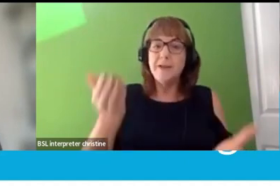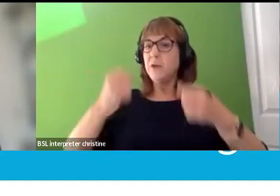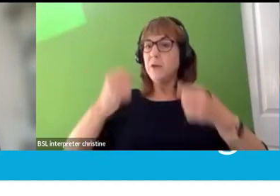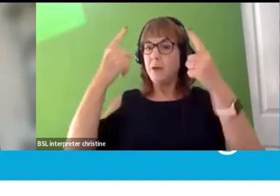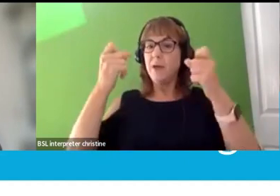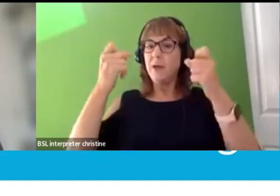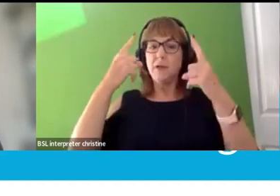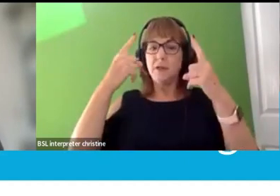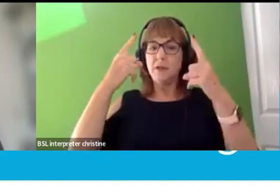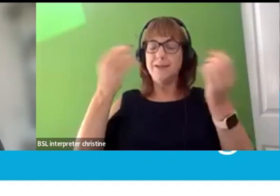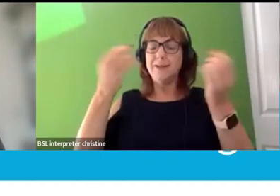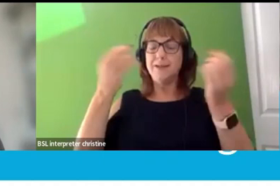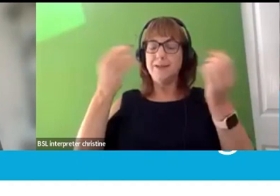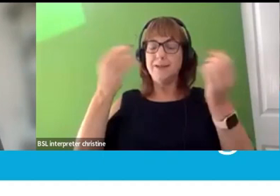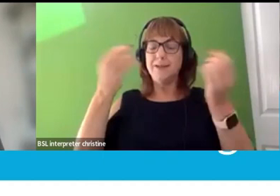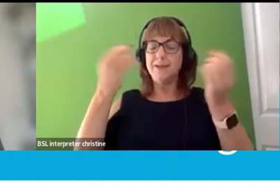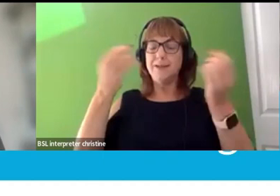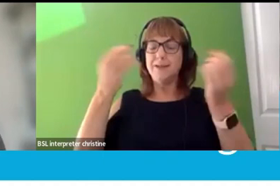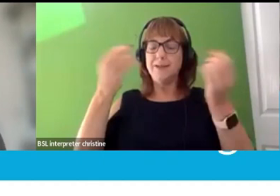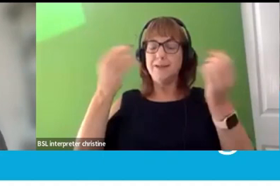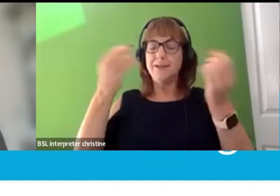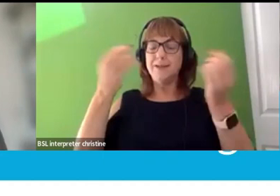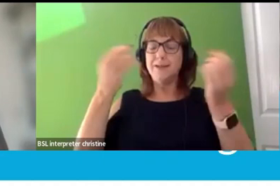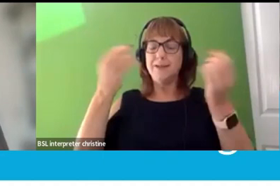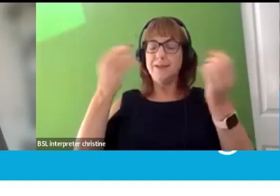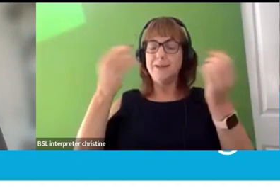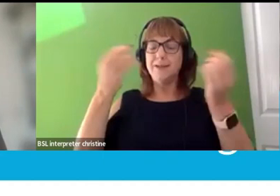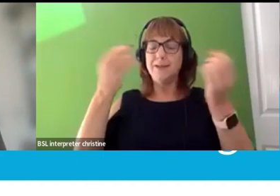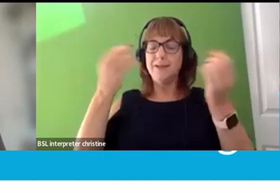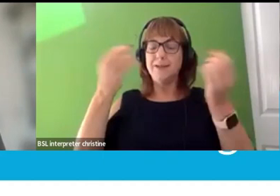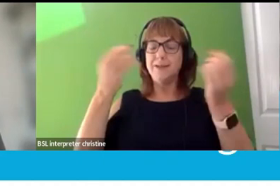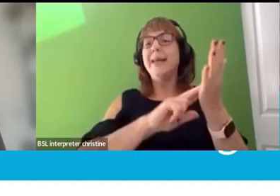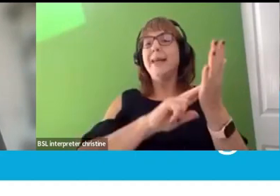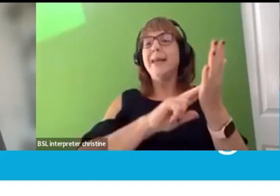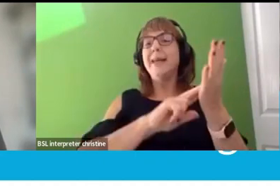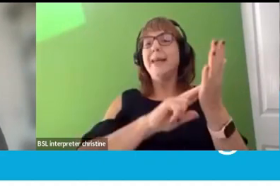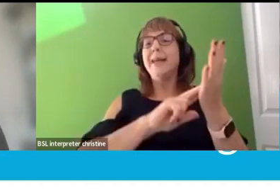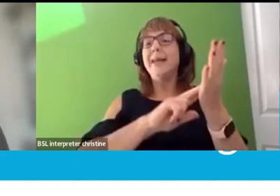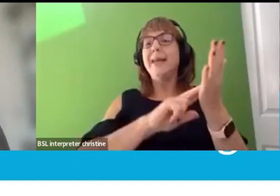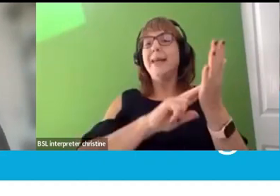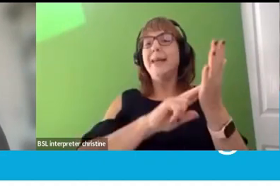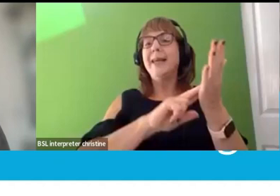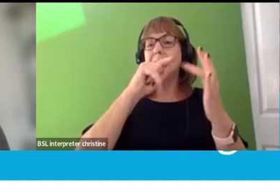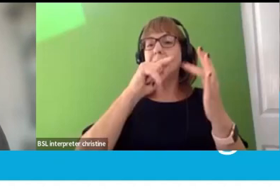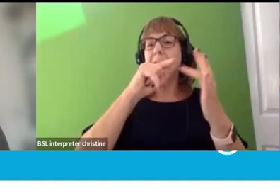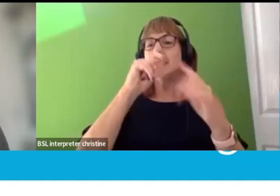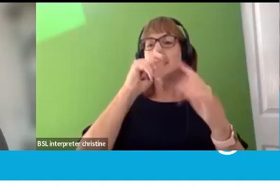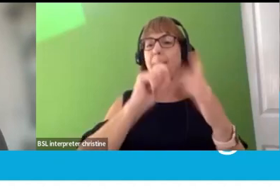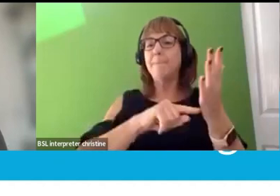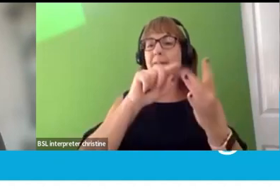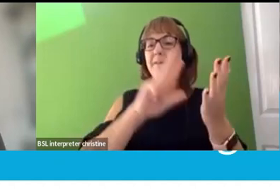which is your interceptive sense. So we're gonna give this a go together to try and have a think